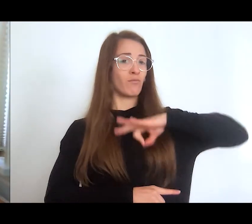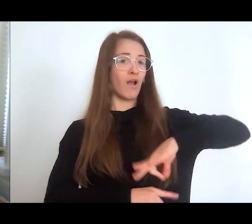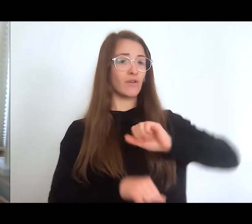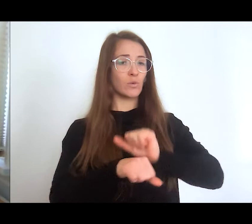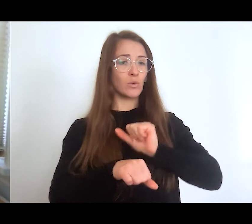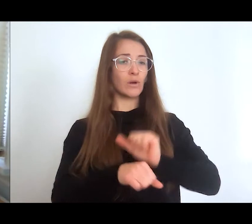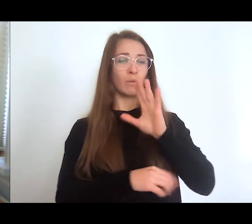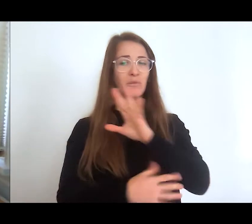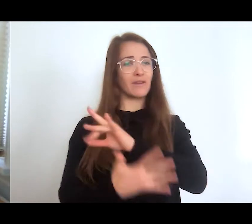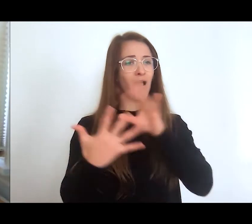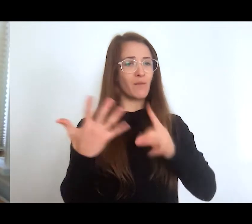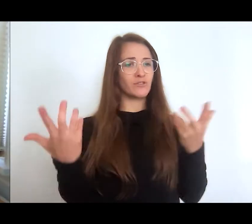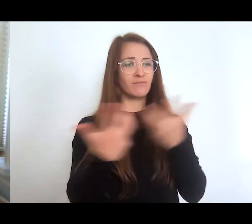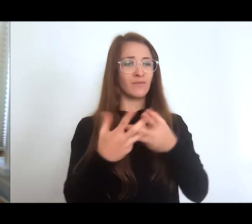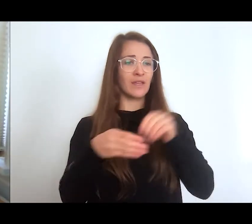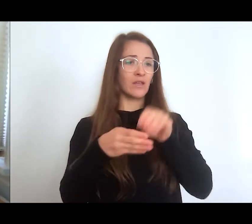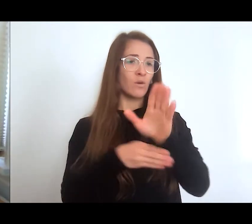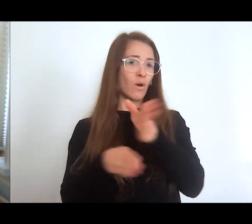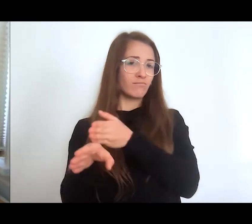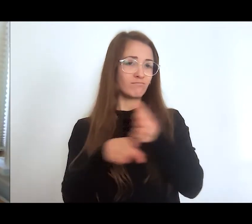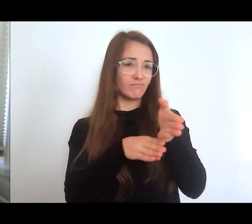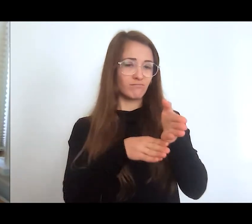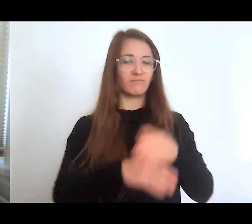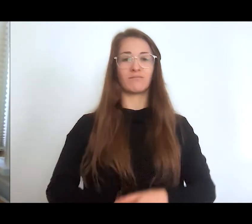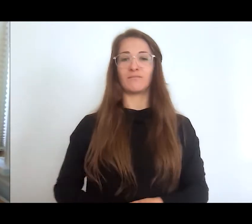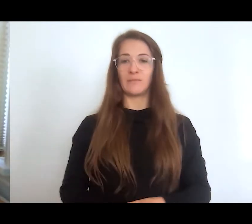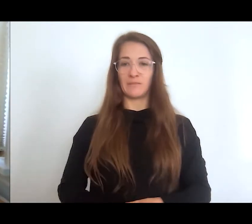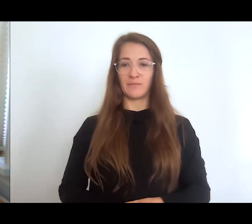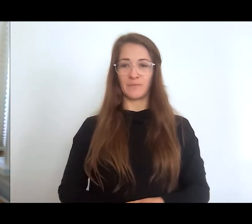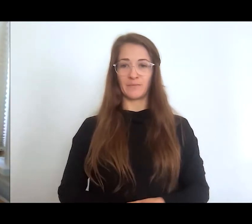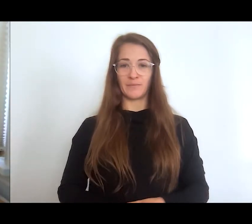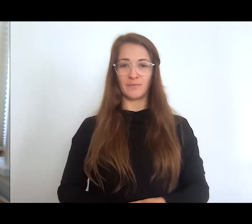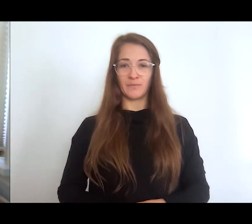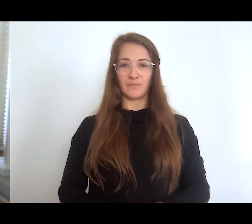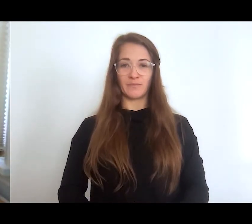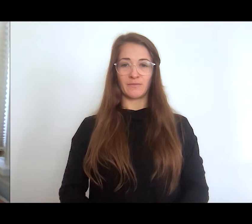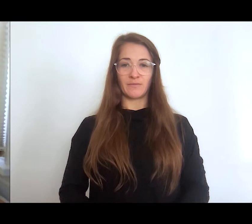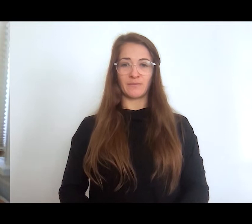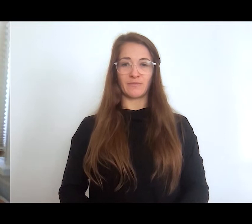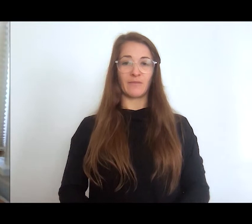REALIZE THAT NONPROFIT WORK WOULD BE AN OPTION FOR YOU IN YOUR CAREER PATH?